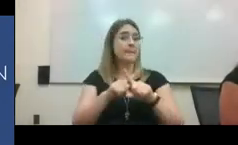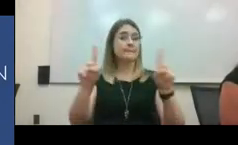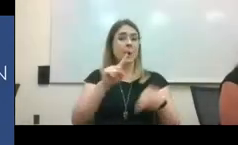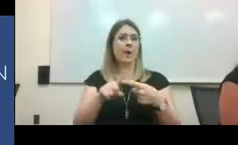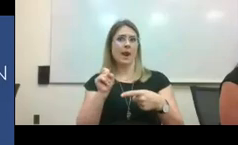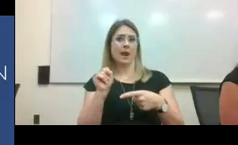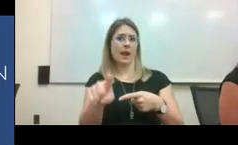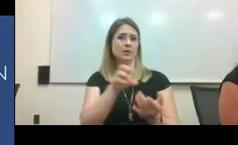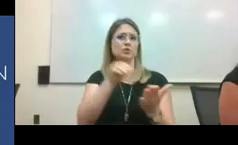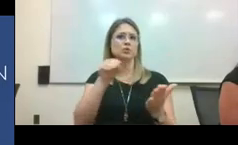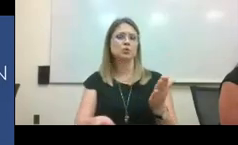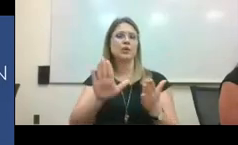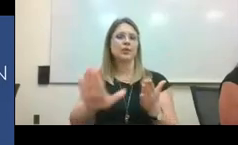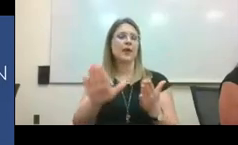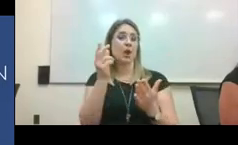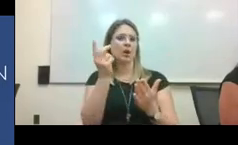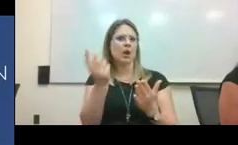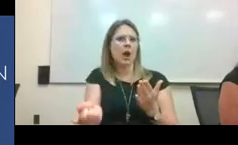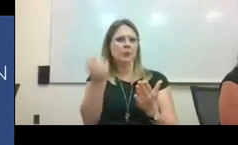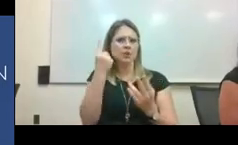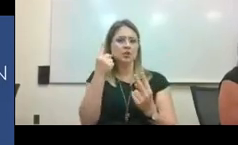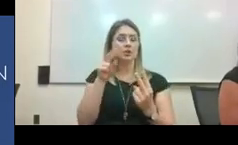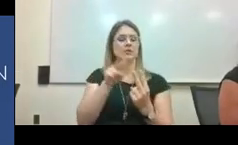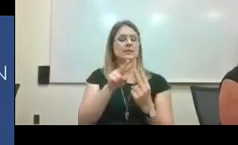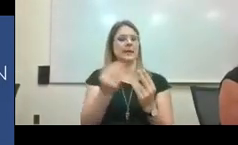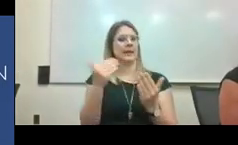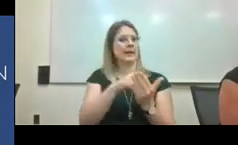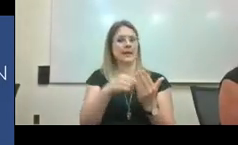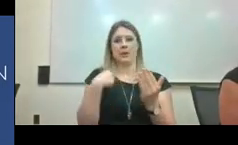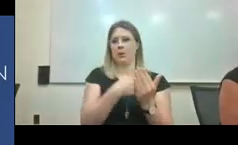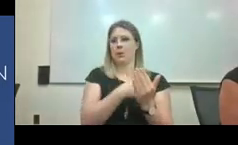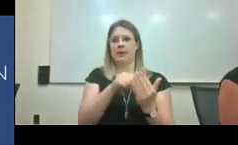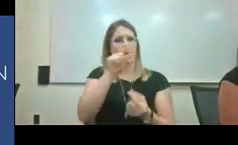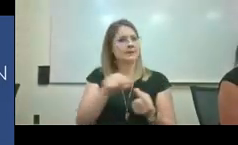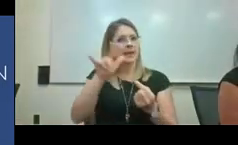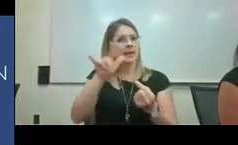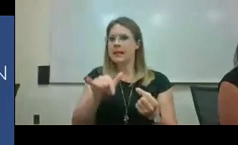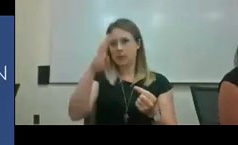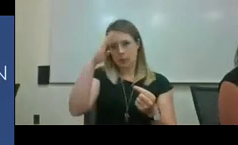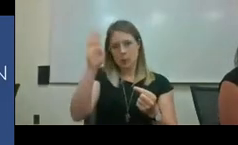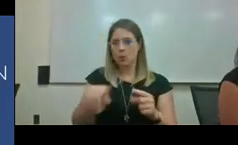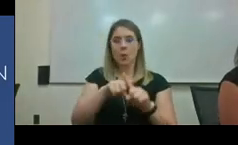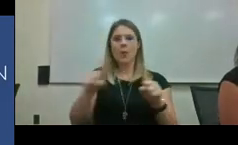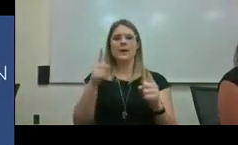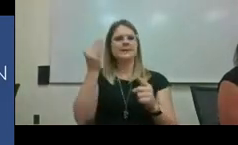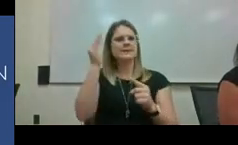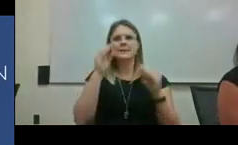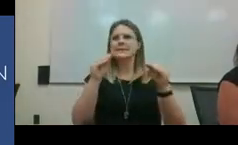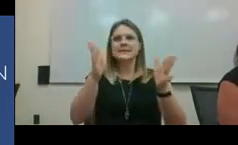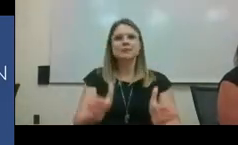a couple of things is are sort of hypothesis. So again, we don't quite know. But teachers don't ask questions about that, they just might tell a couple of things.